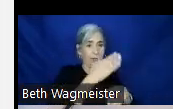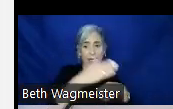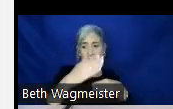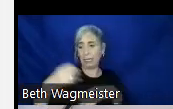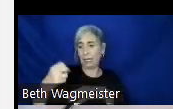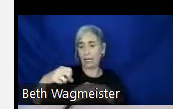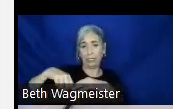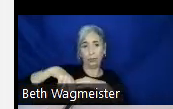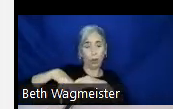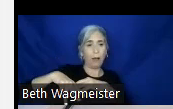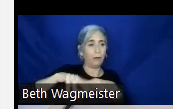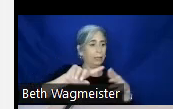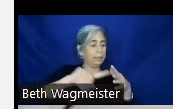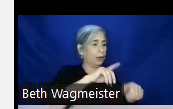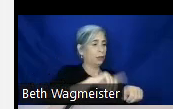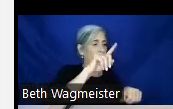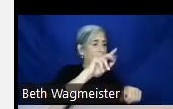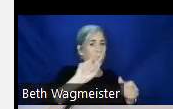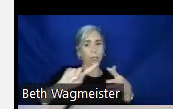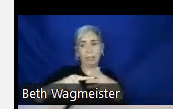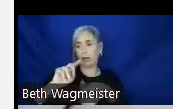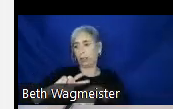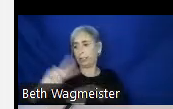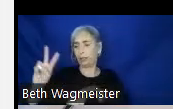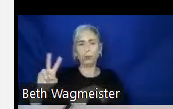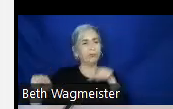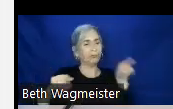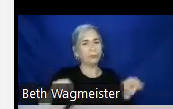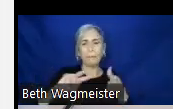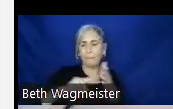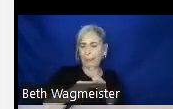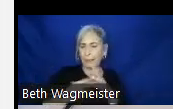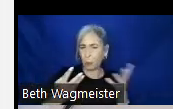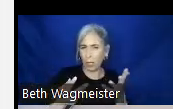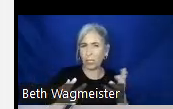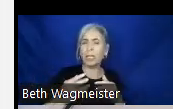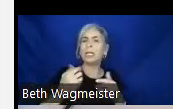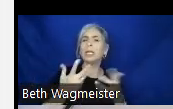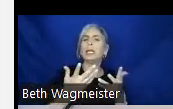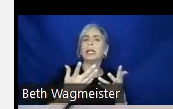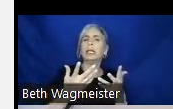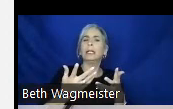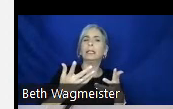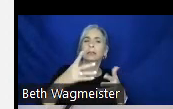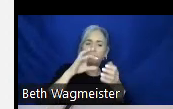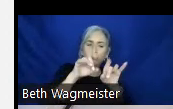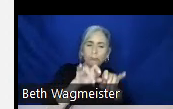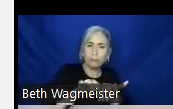start time is one, another is two. Which basically is entering data about when you are open.